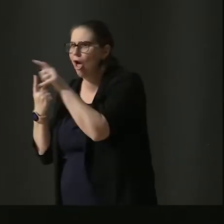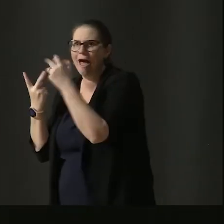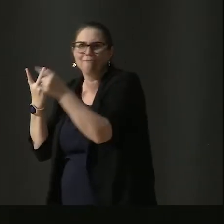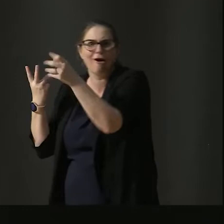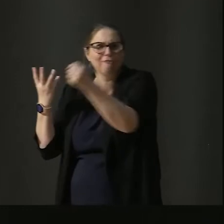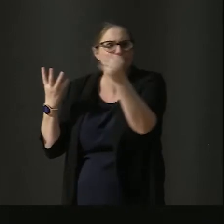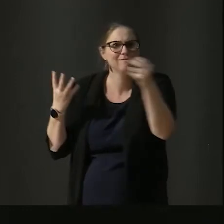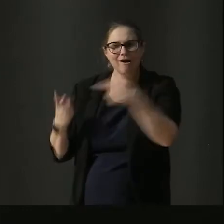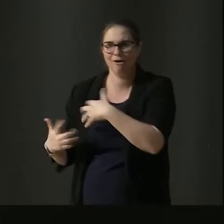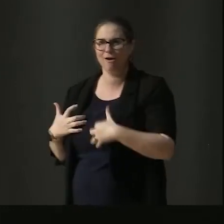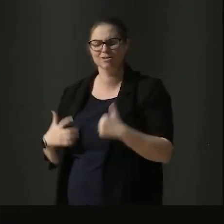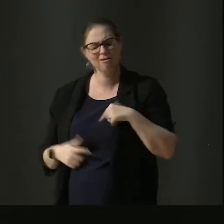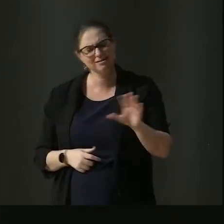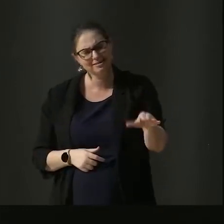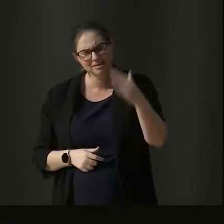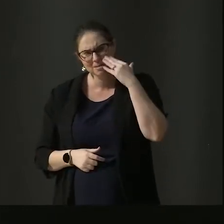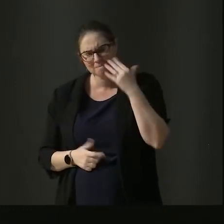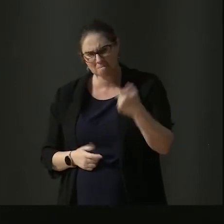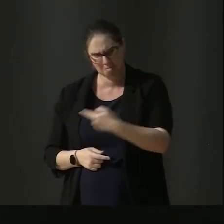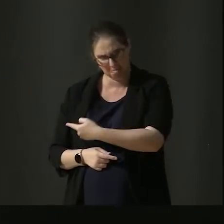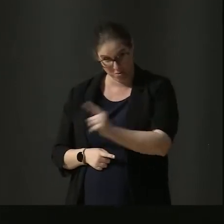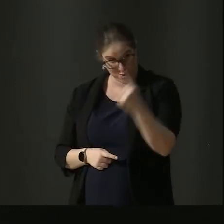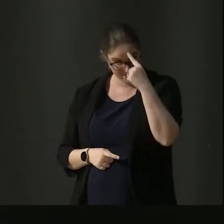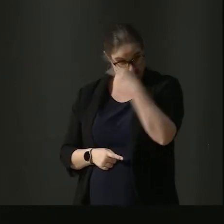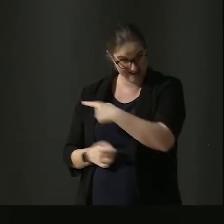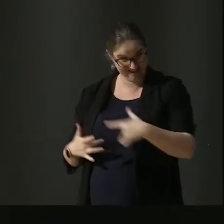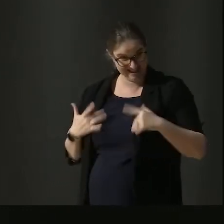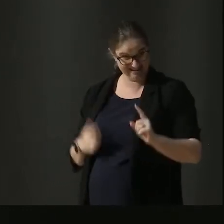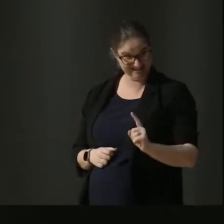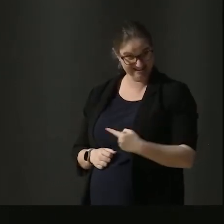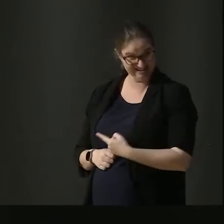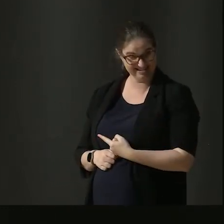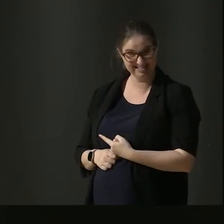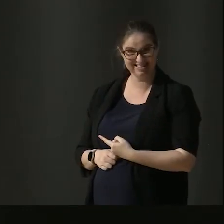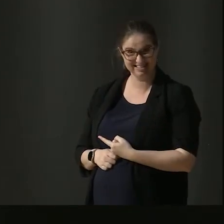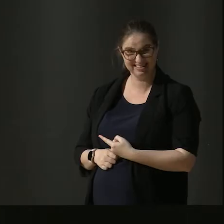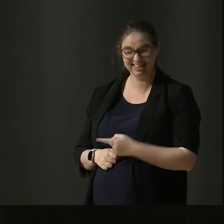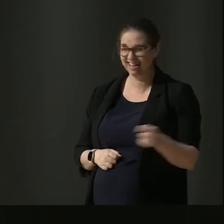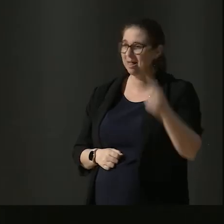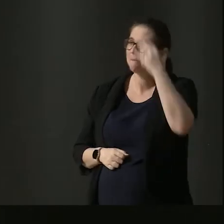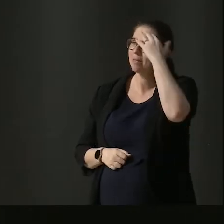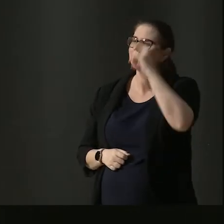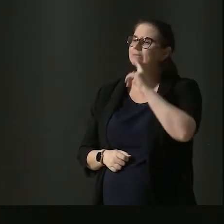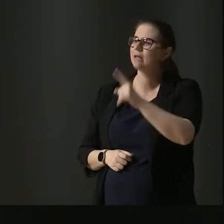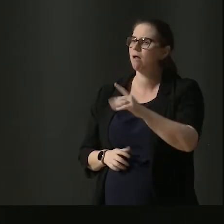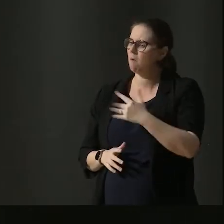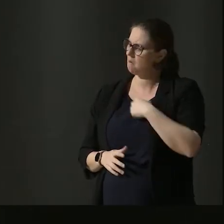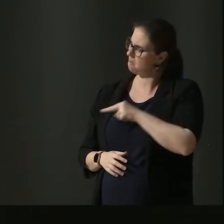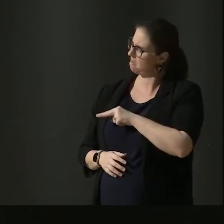So I asked his mom, What do you think he's feeling right now? And she said, I think he's pretty happy to be here.